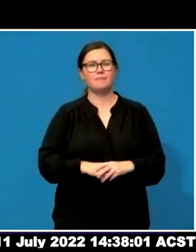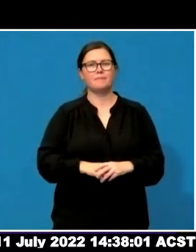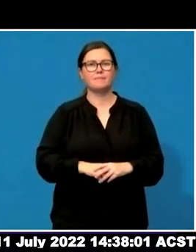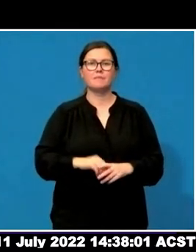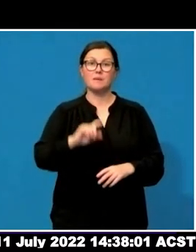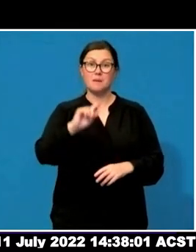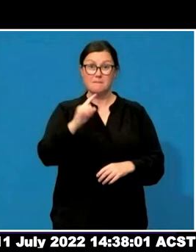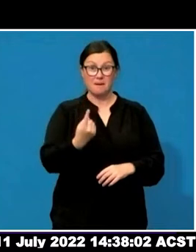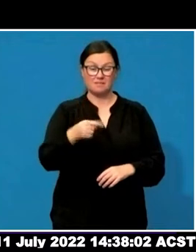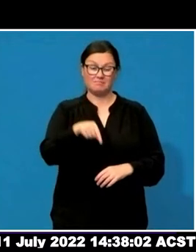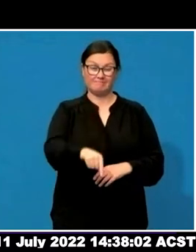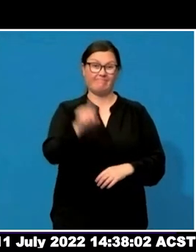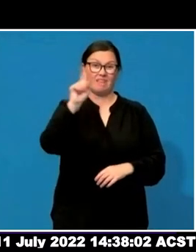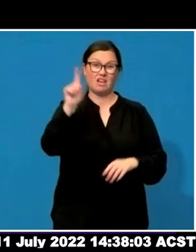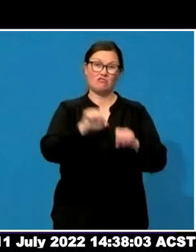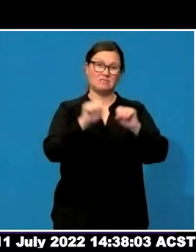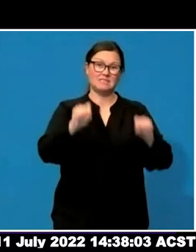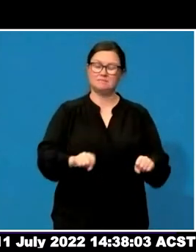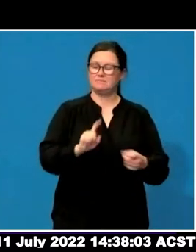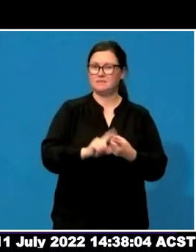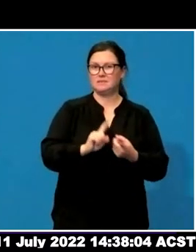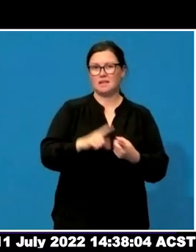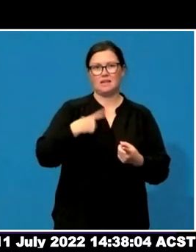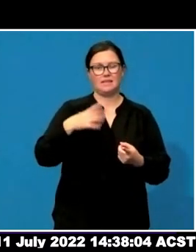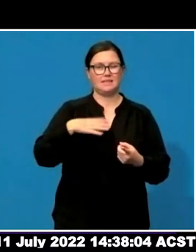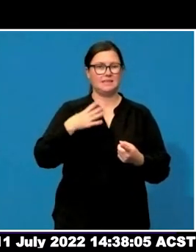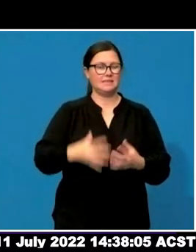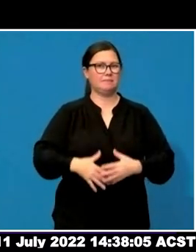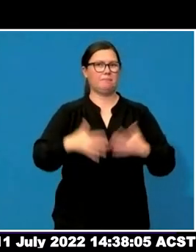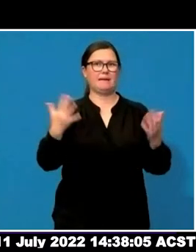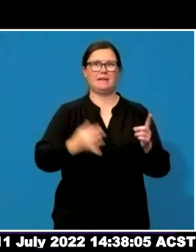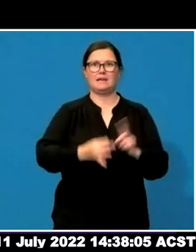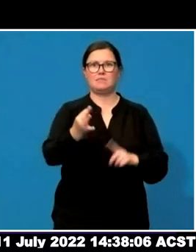improvement." I would like to give you the opportunity to indicate the areas of